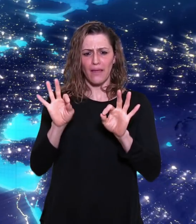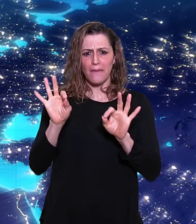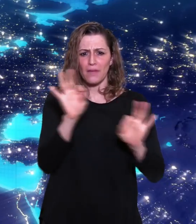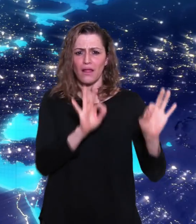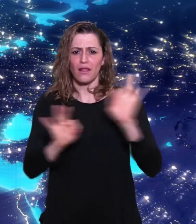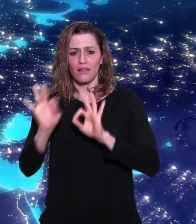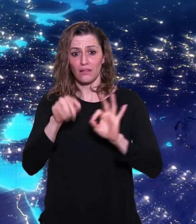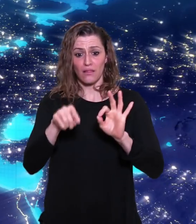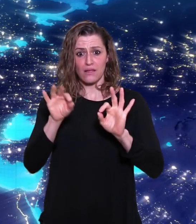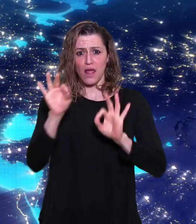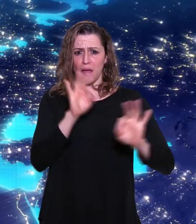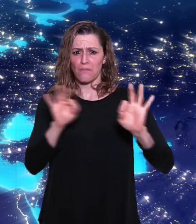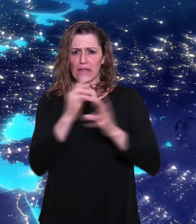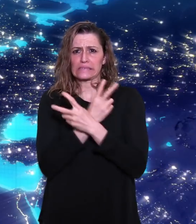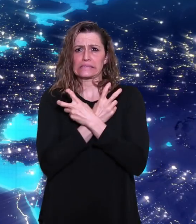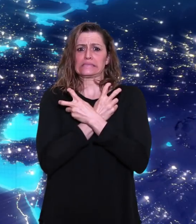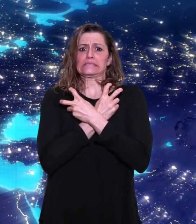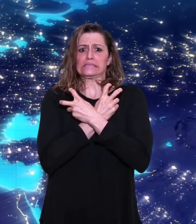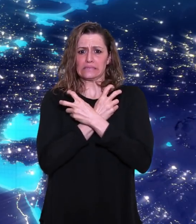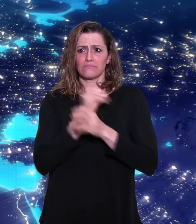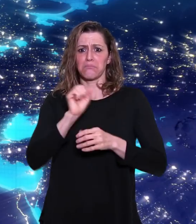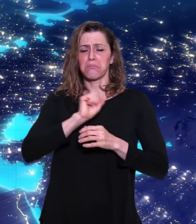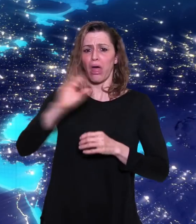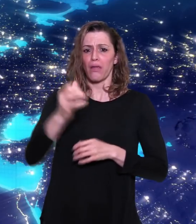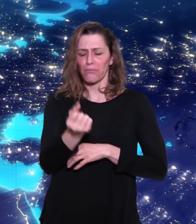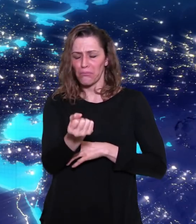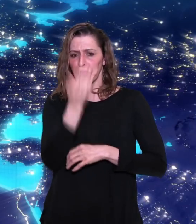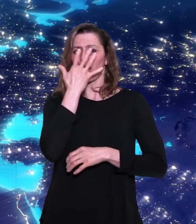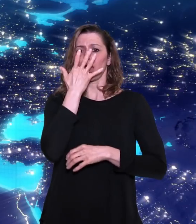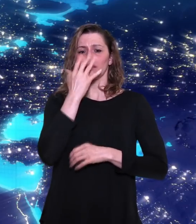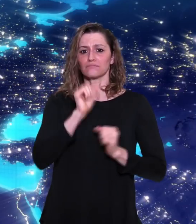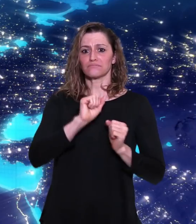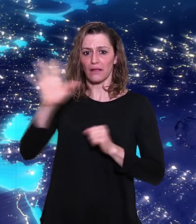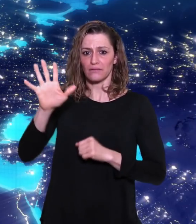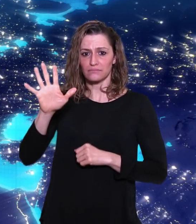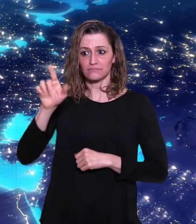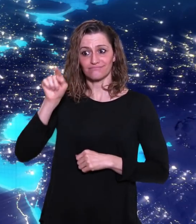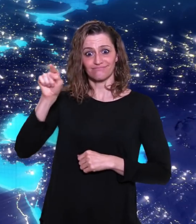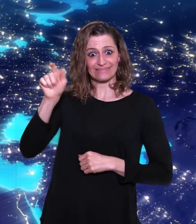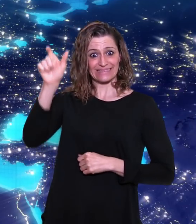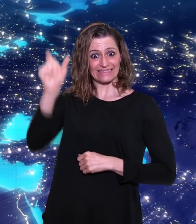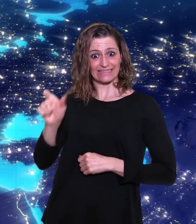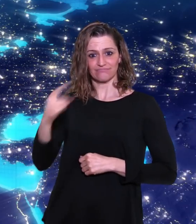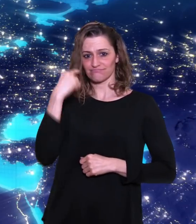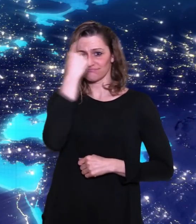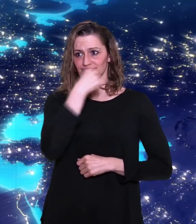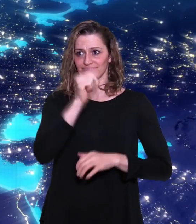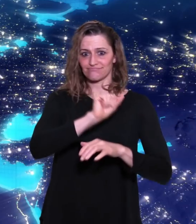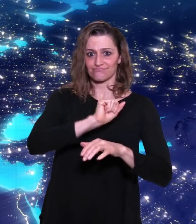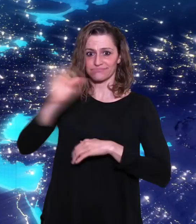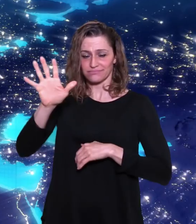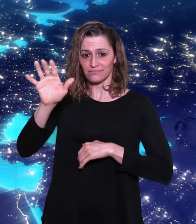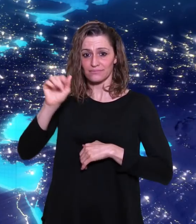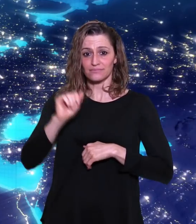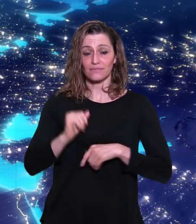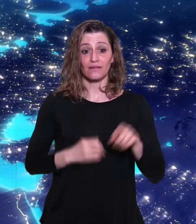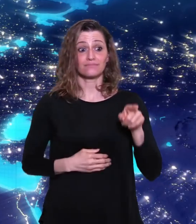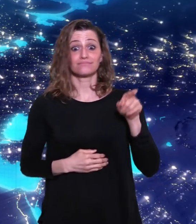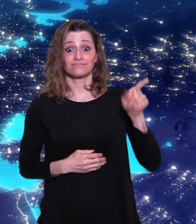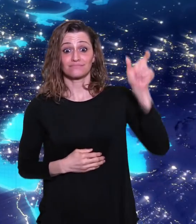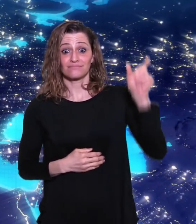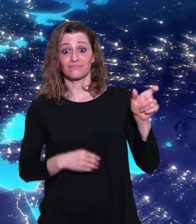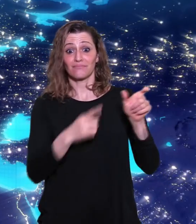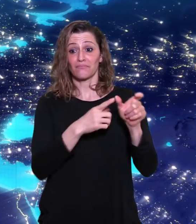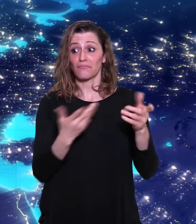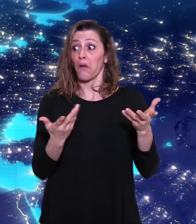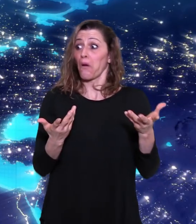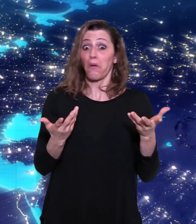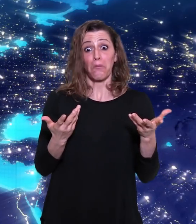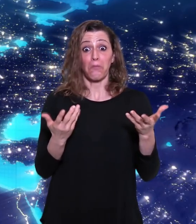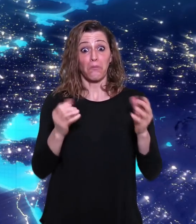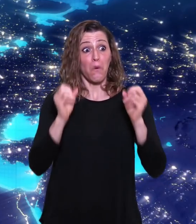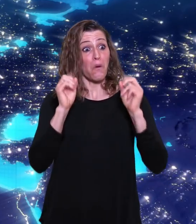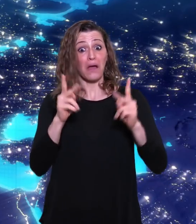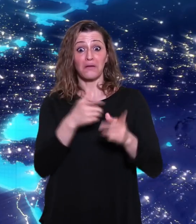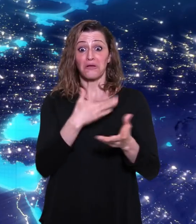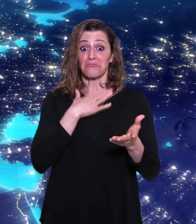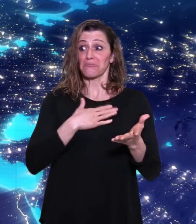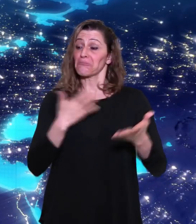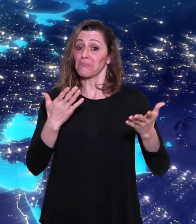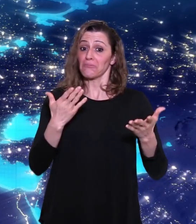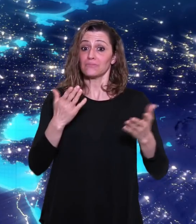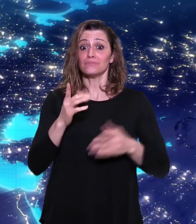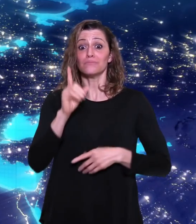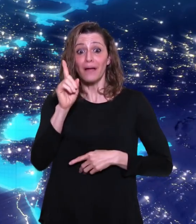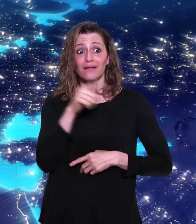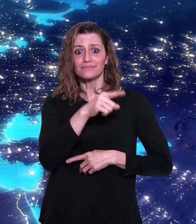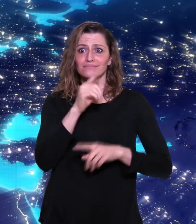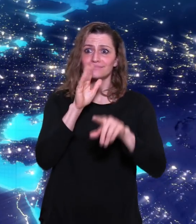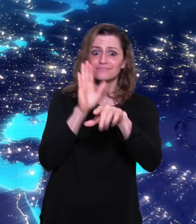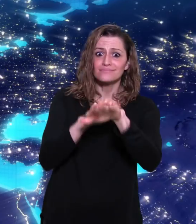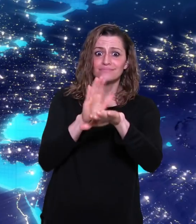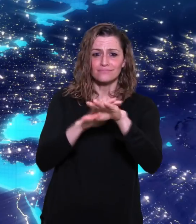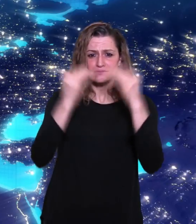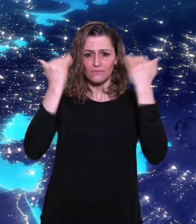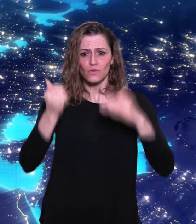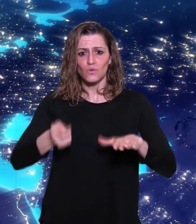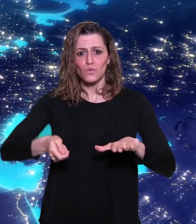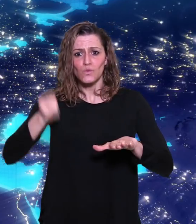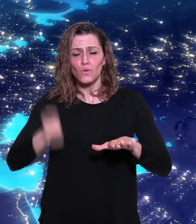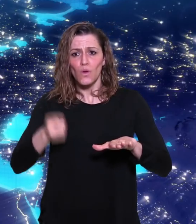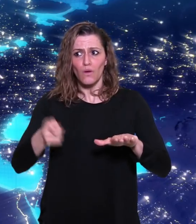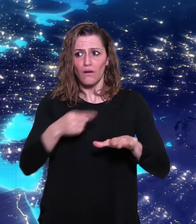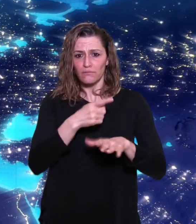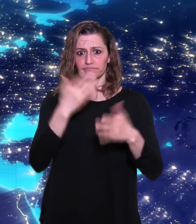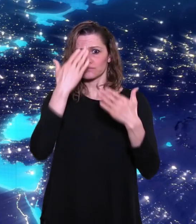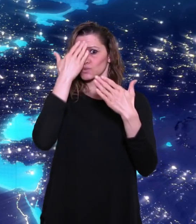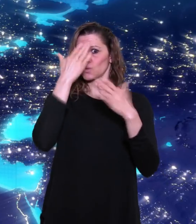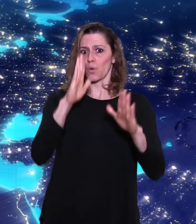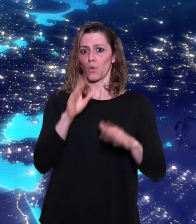Kim’s face. She claimed that she did not know she was